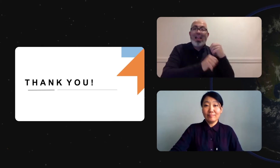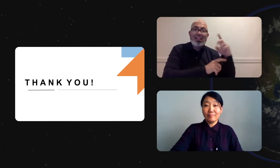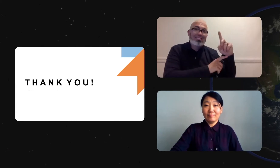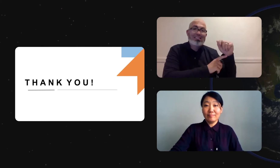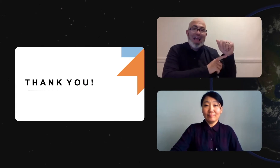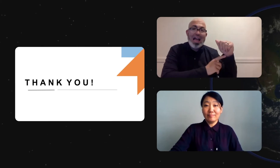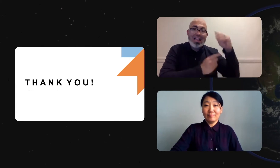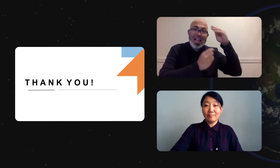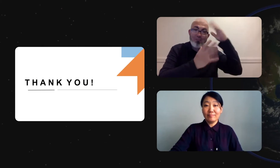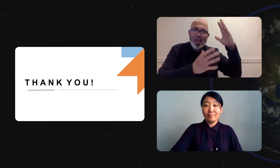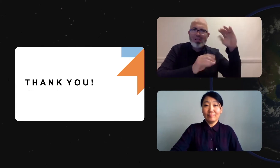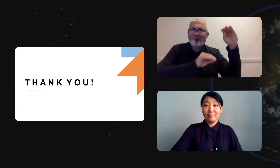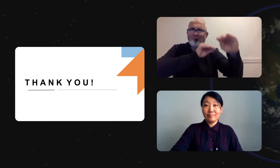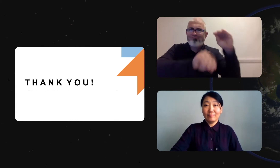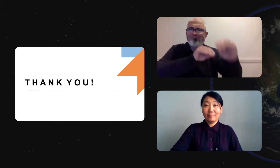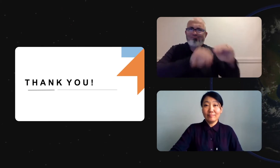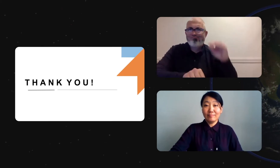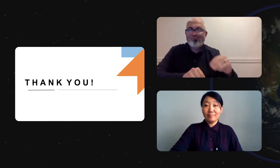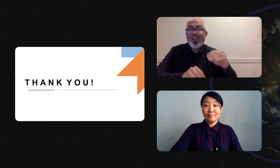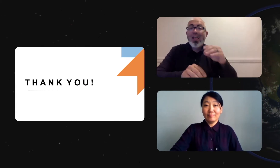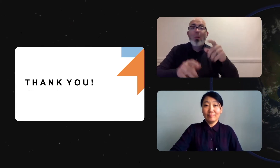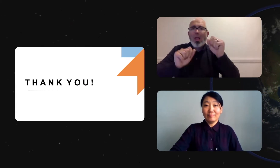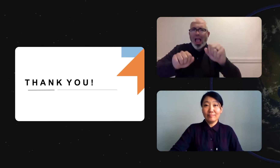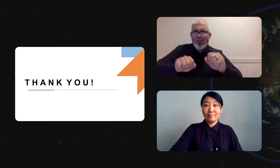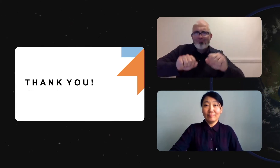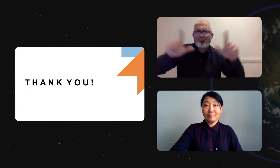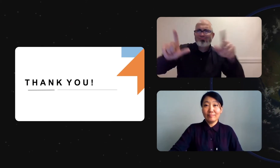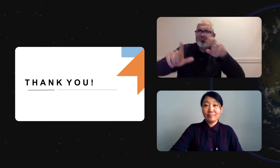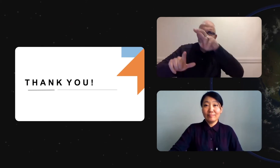Again, after the webinar, we'll share Song's information with you.